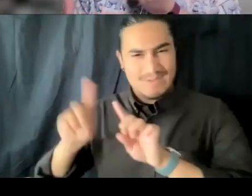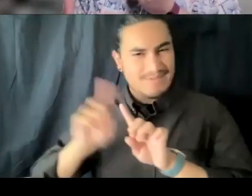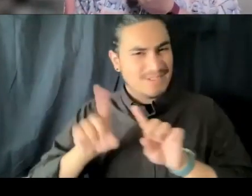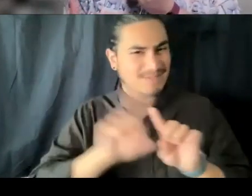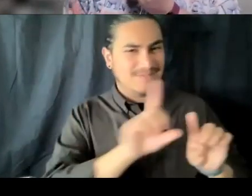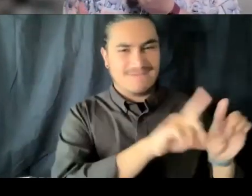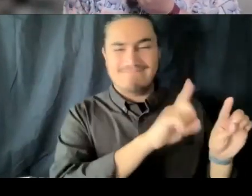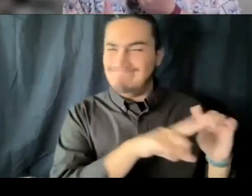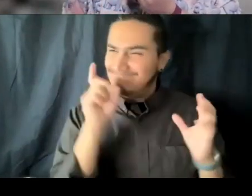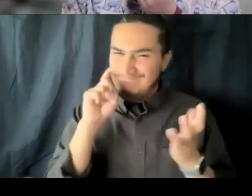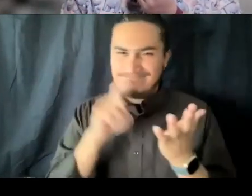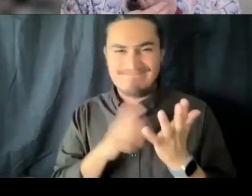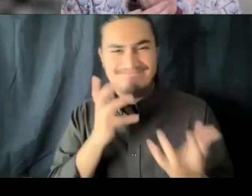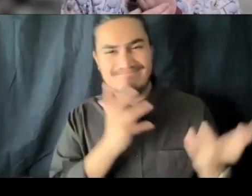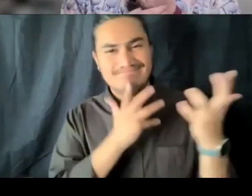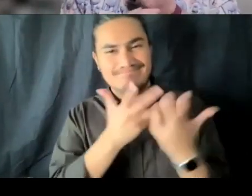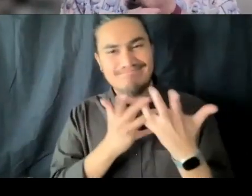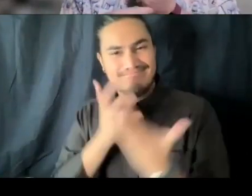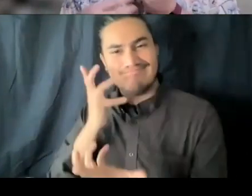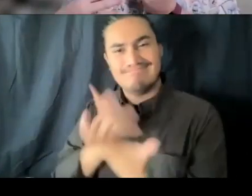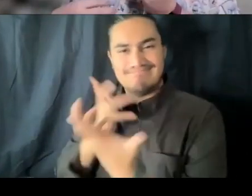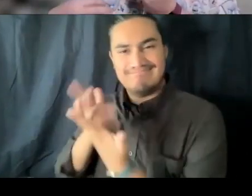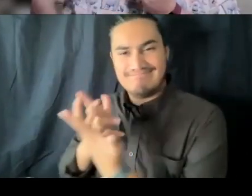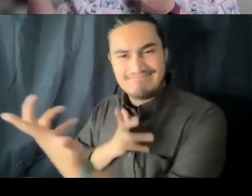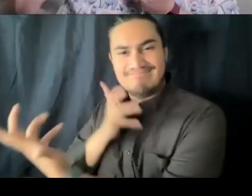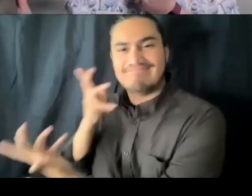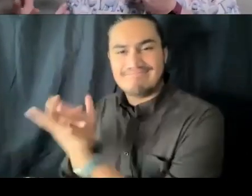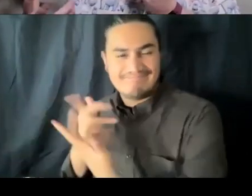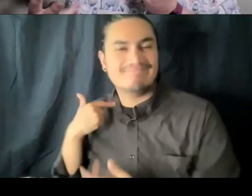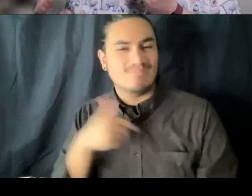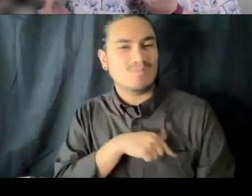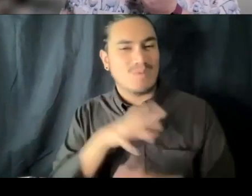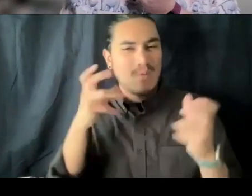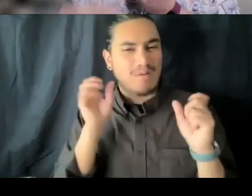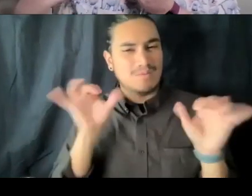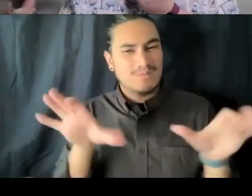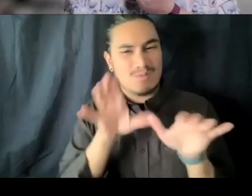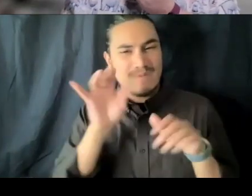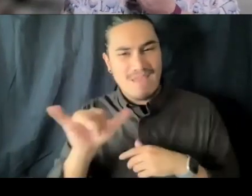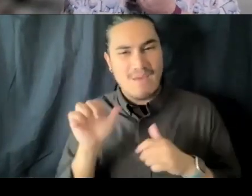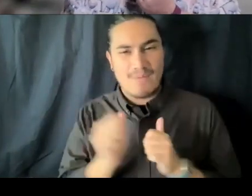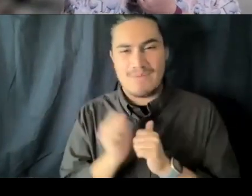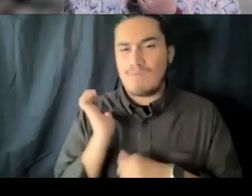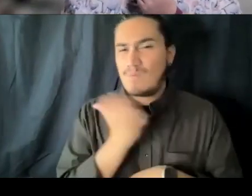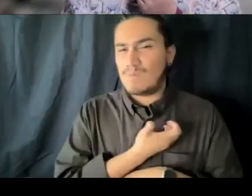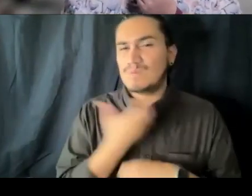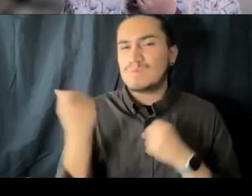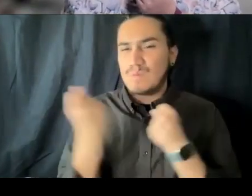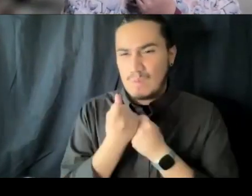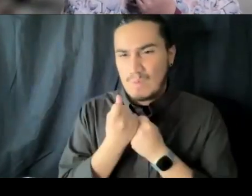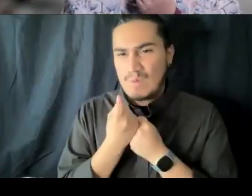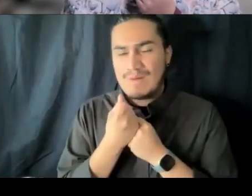You know, that's what we wanna do with our support, and be able to ask questions and listen to people in ways that allow us to do.